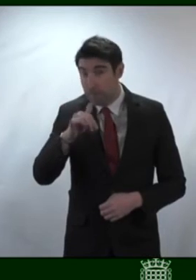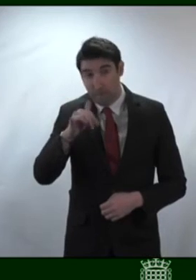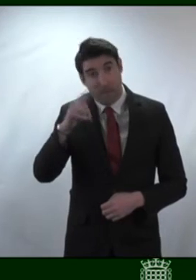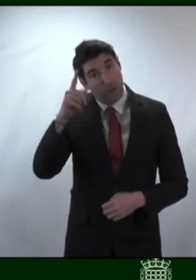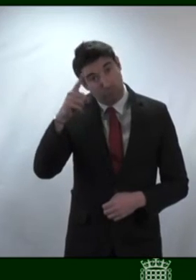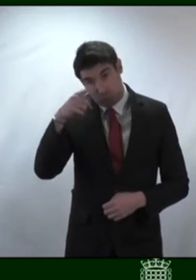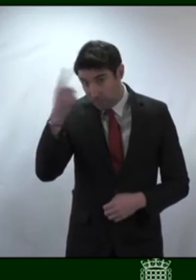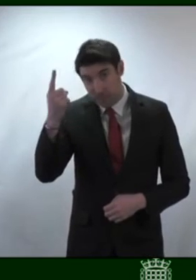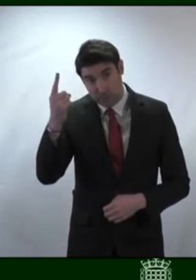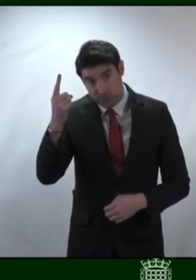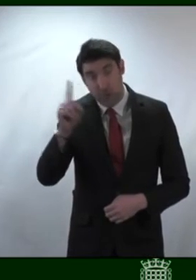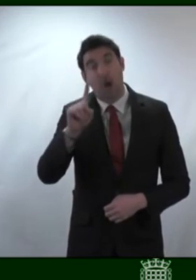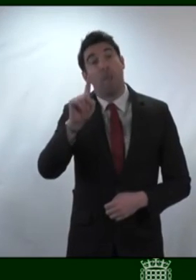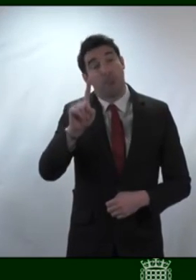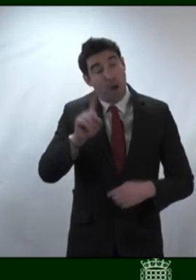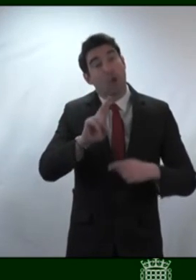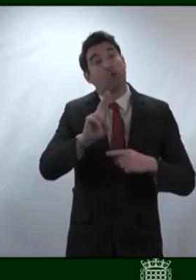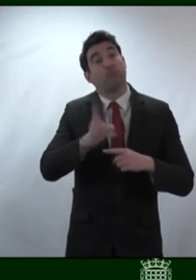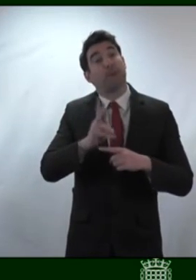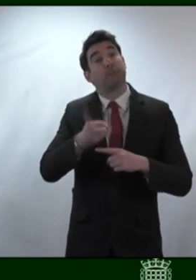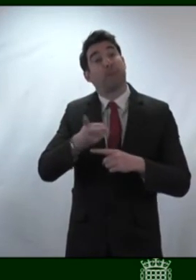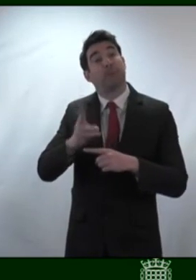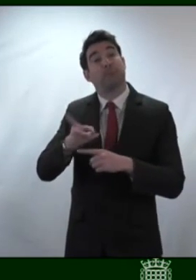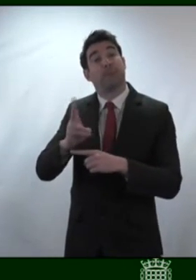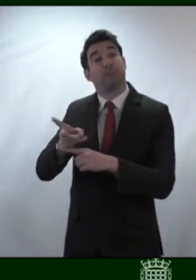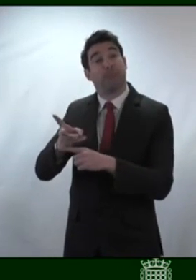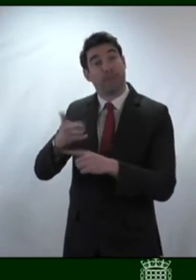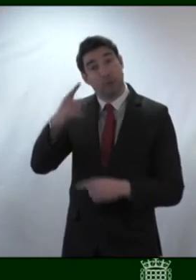dubious claims, fast enough”, you can get away with it.